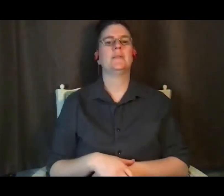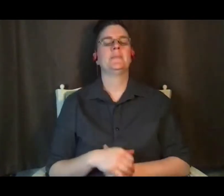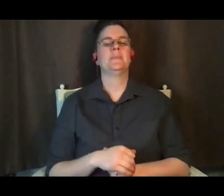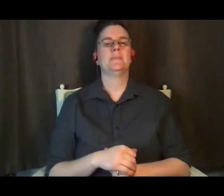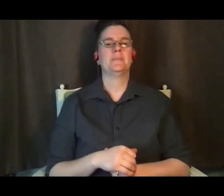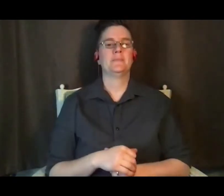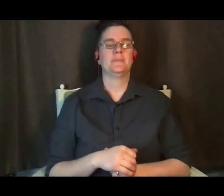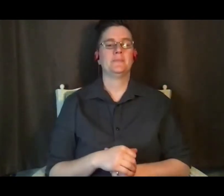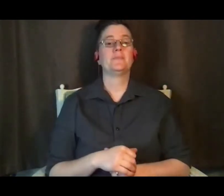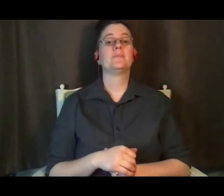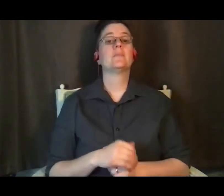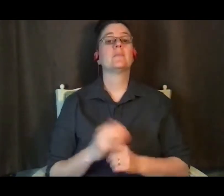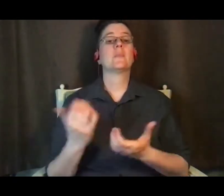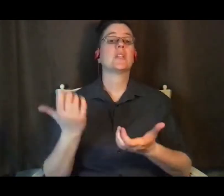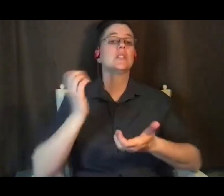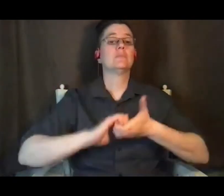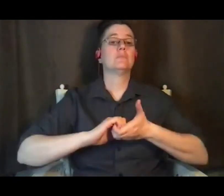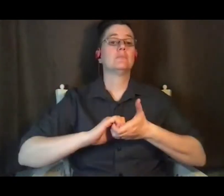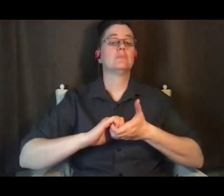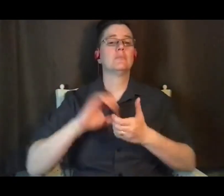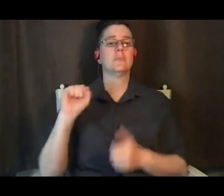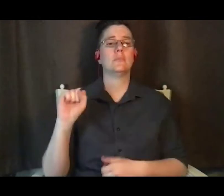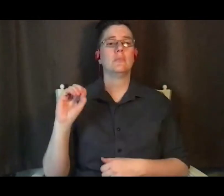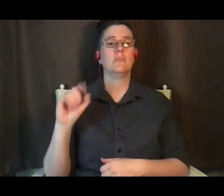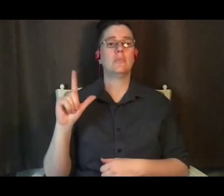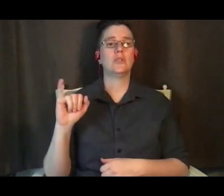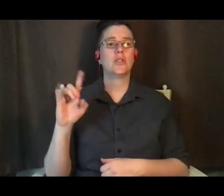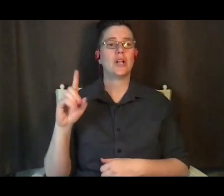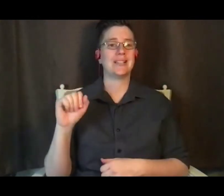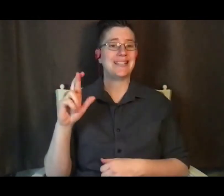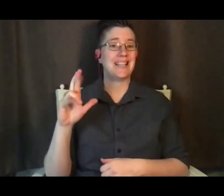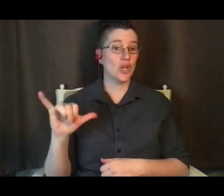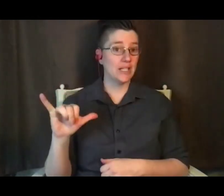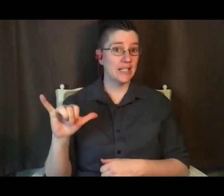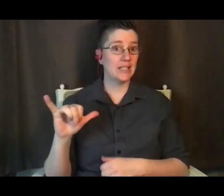solidarity is not something that we can hope to achieve perhaps one day but it